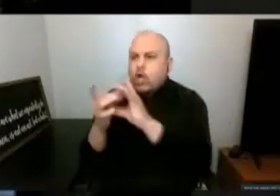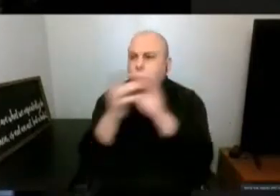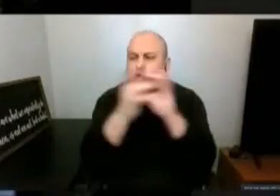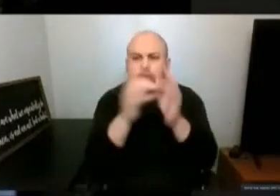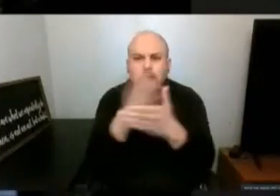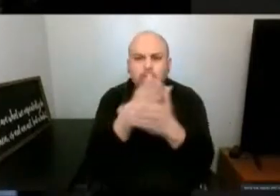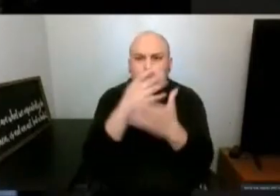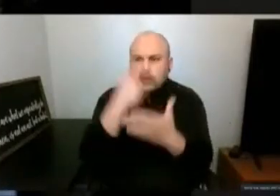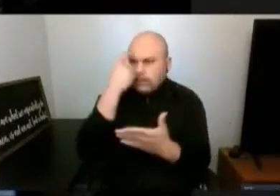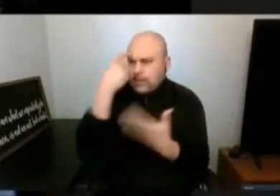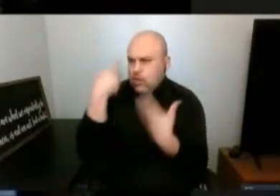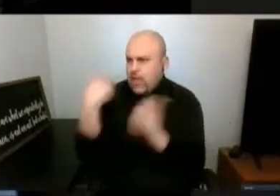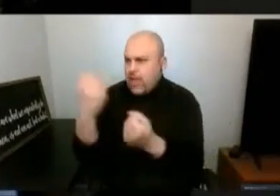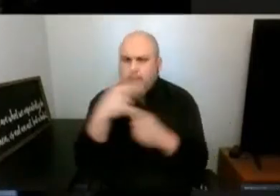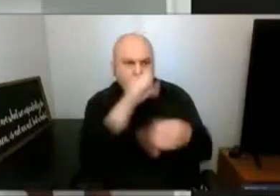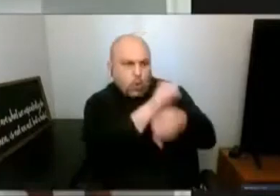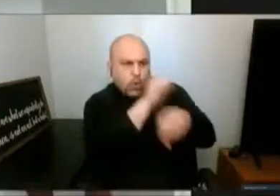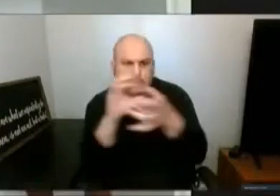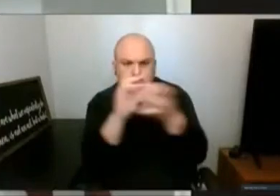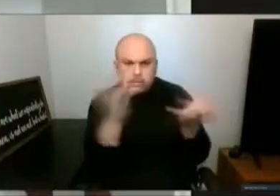Arthur Evans: I could start.